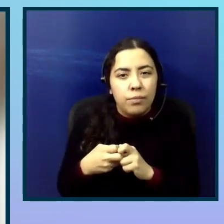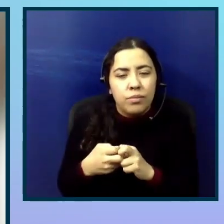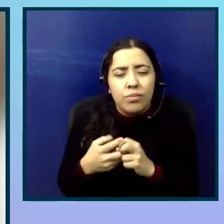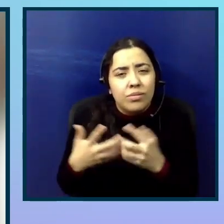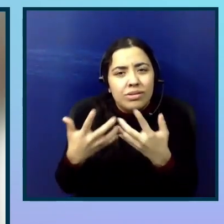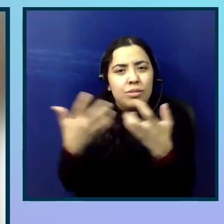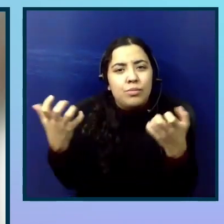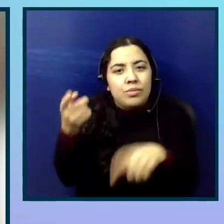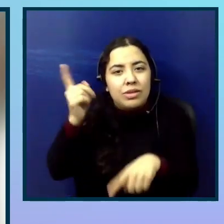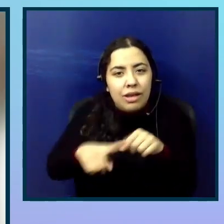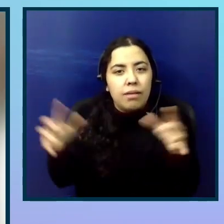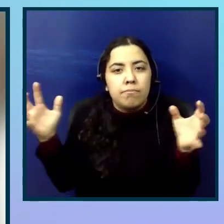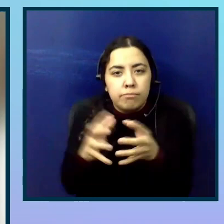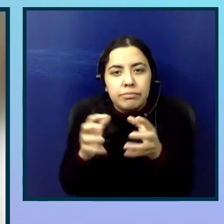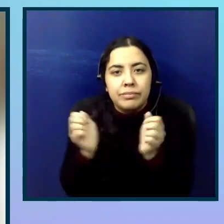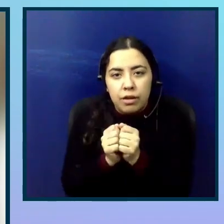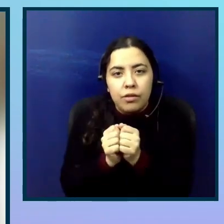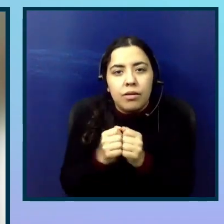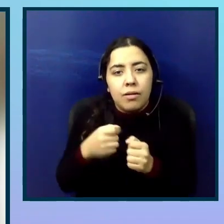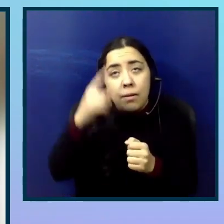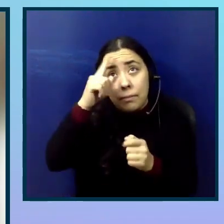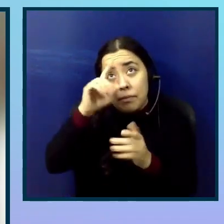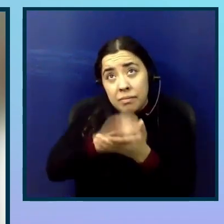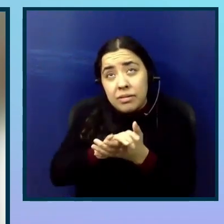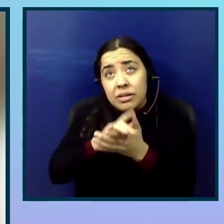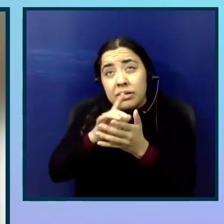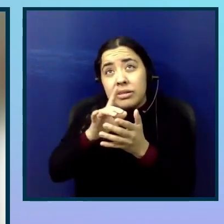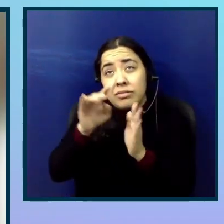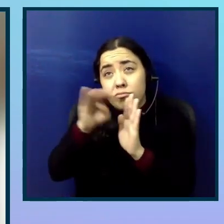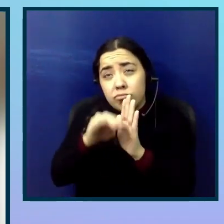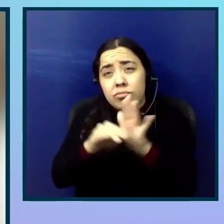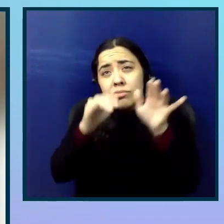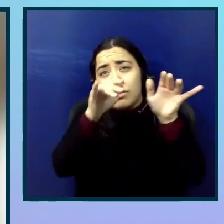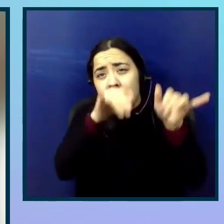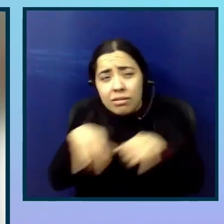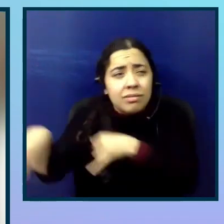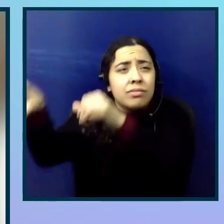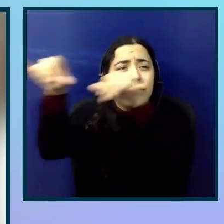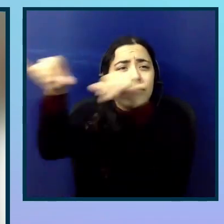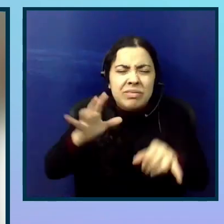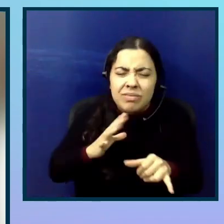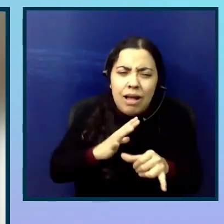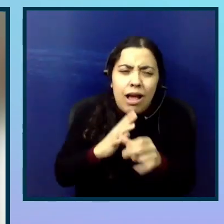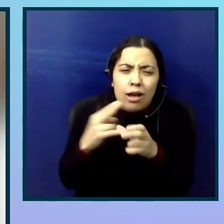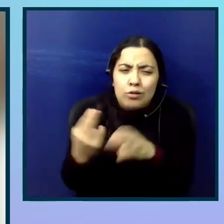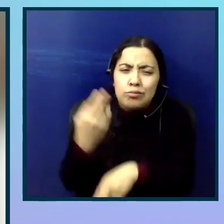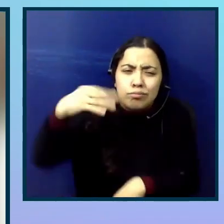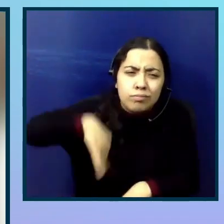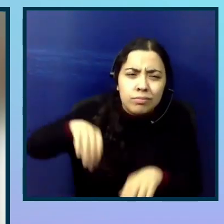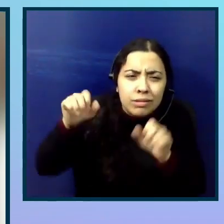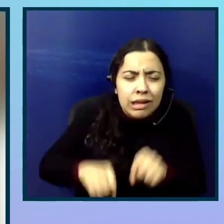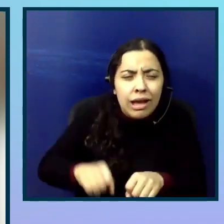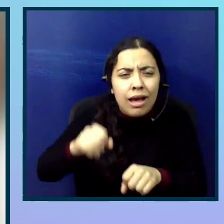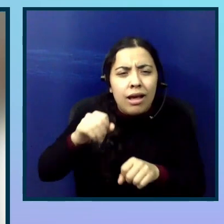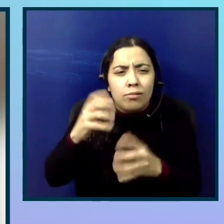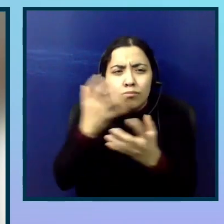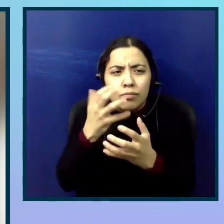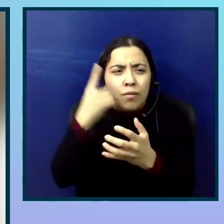I think standards and guidelines are incredibly useful. There are wonderful foundation for building things